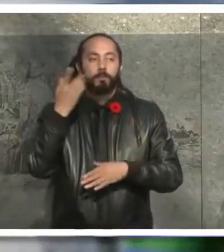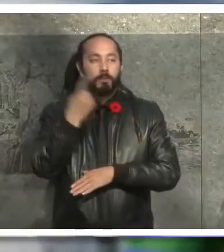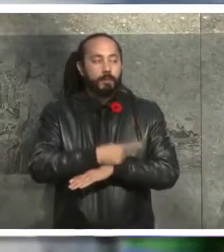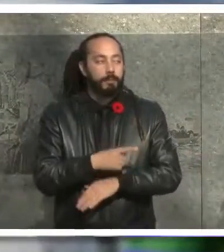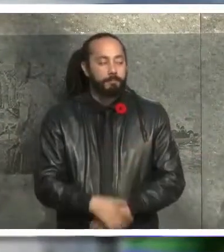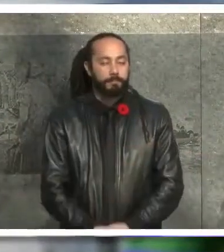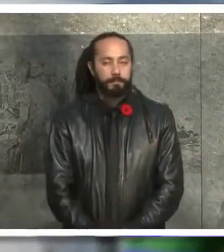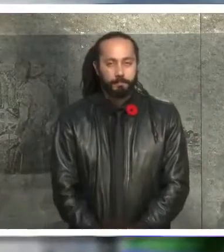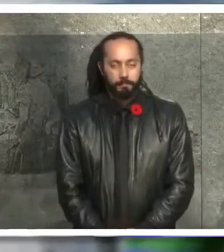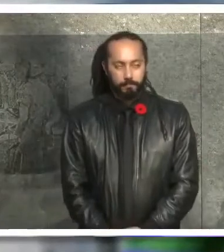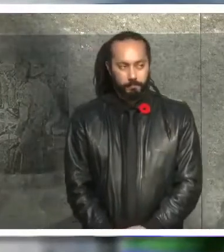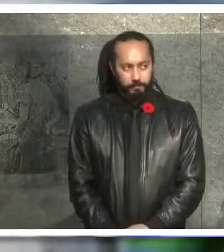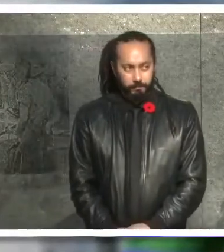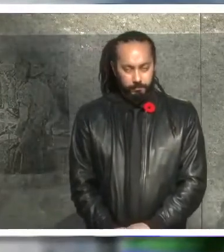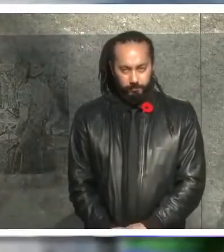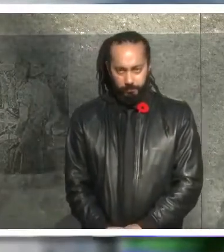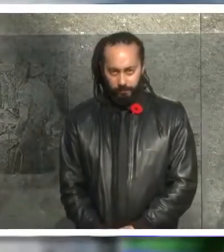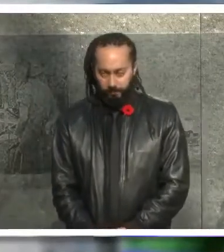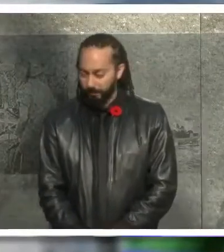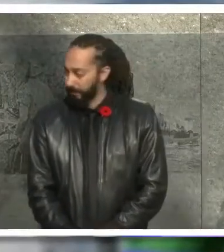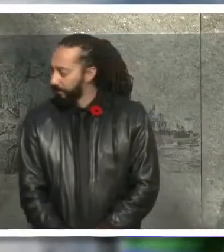Good day.